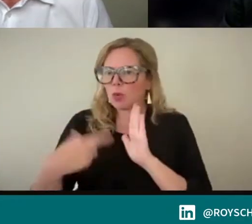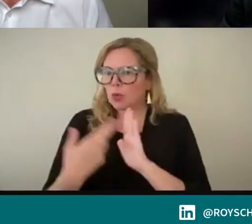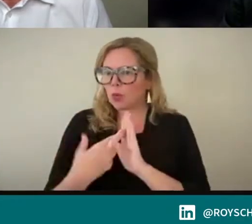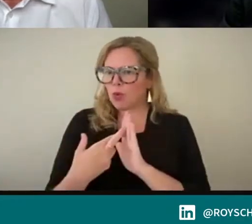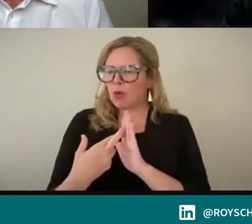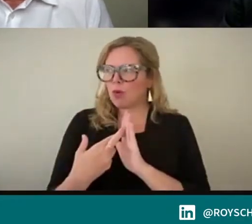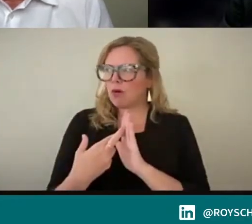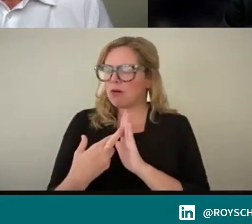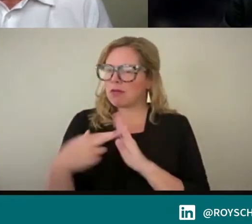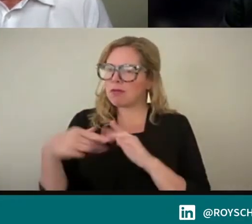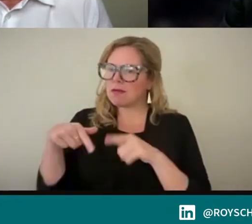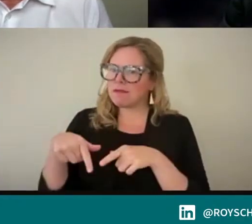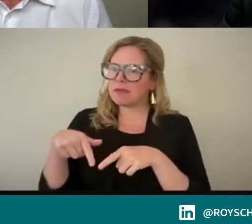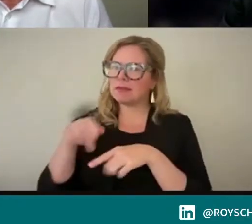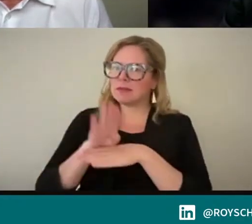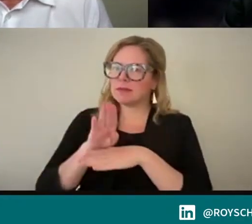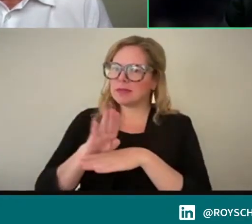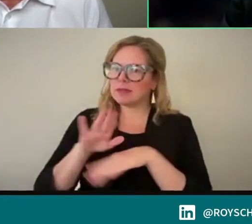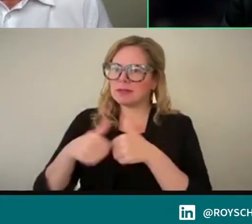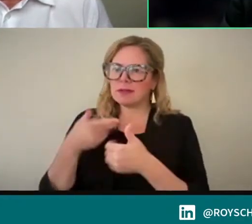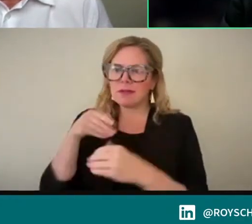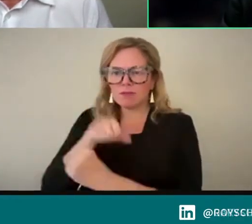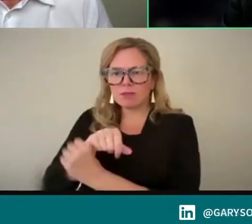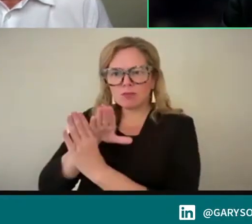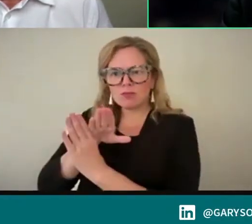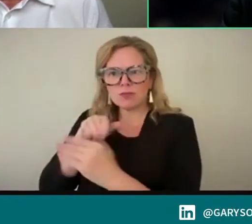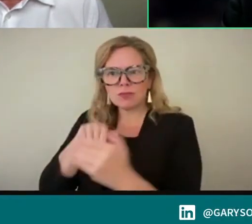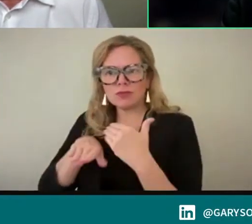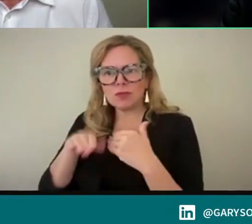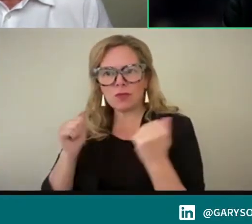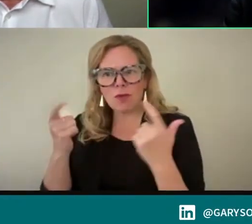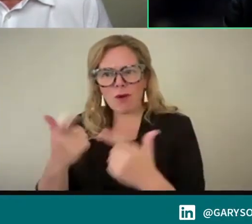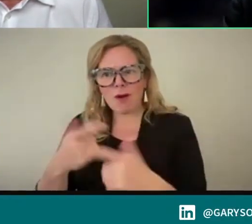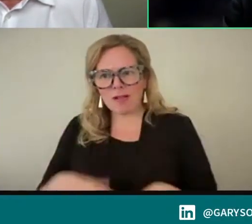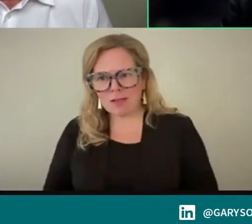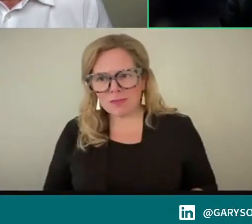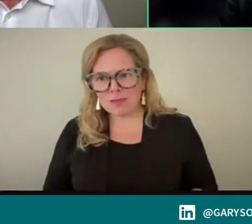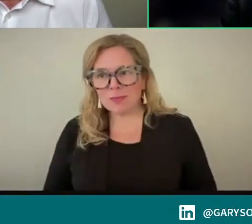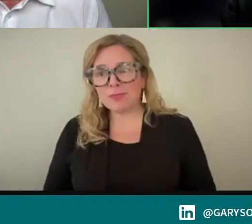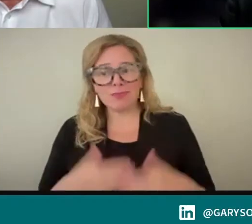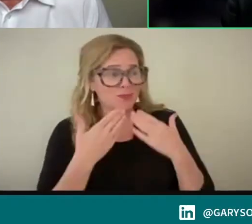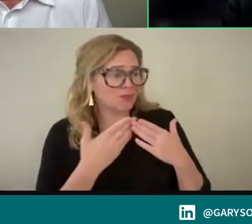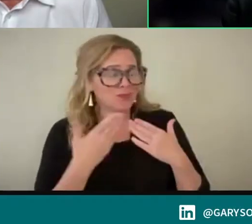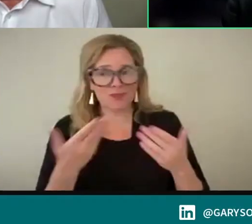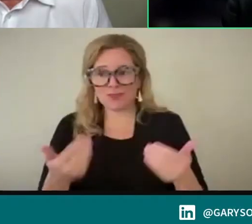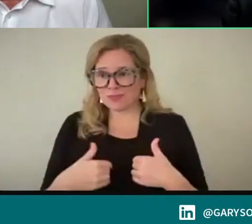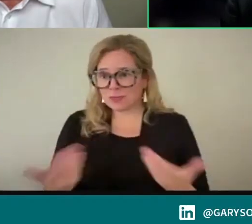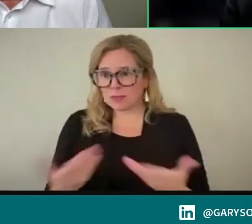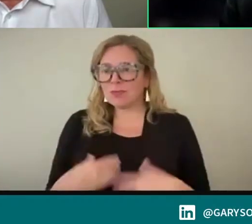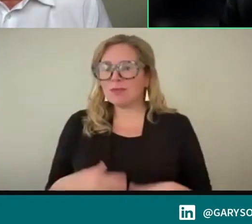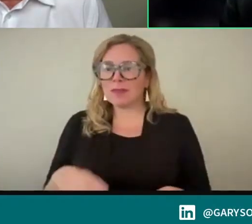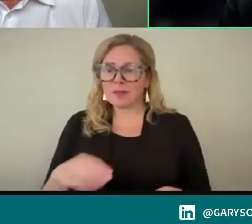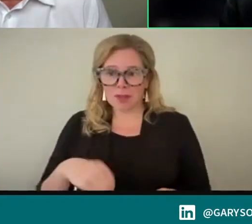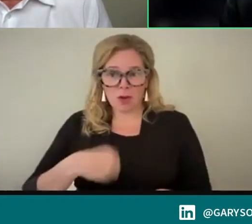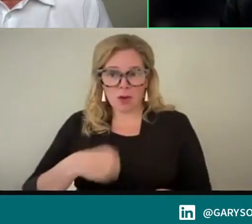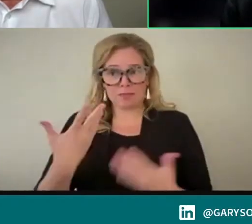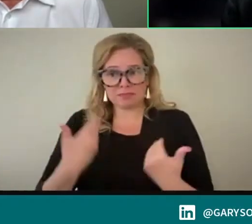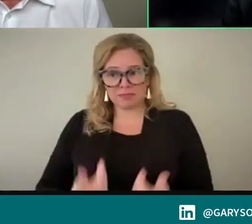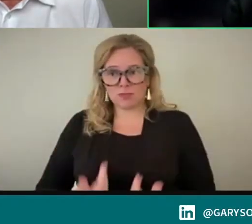making it accessible to all. >> Gary Sorrentino: Yes, well, thank you very much for having me. I am also a Caucasian male. A little older,